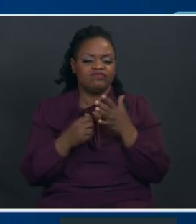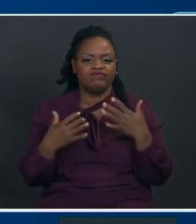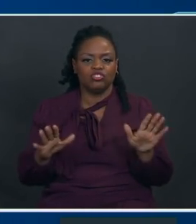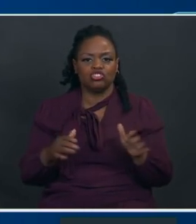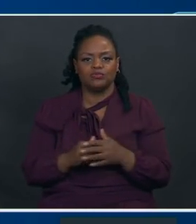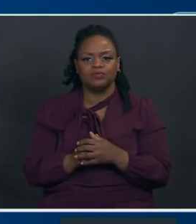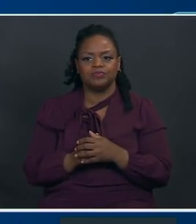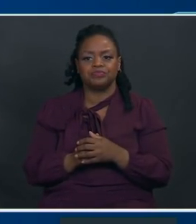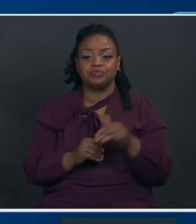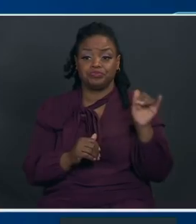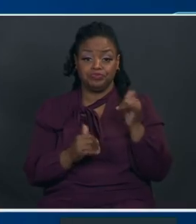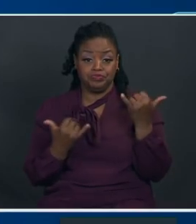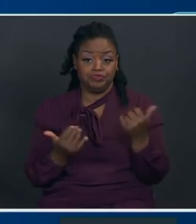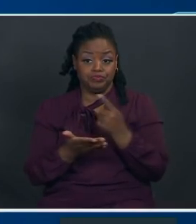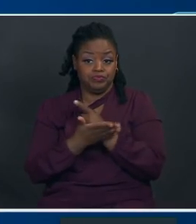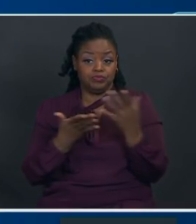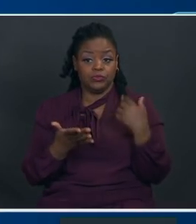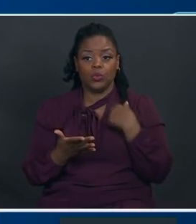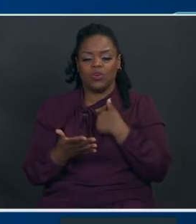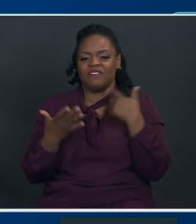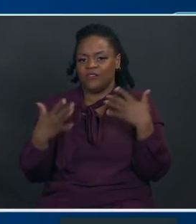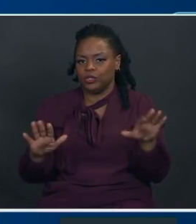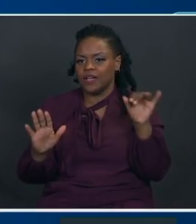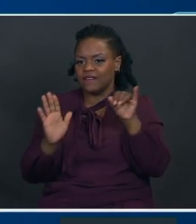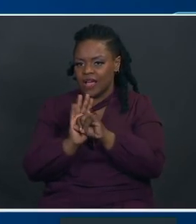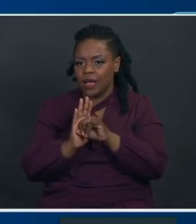our first case of the P1 variant in the United States.